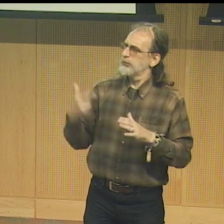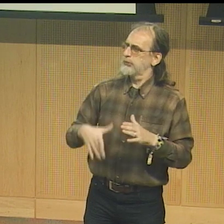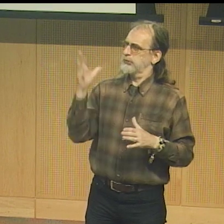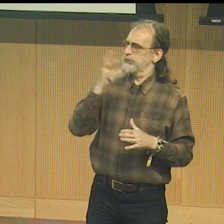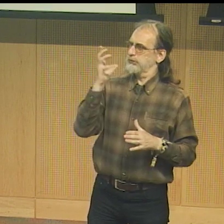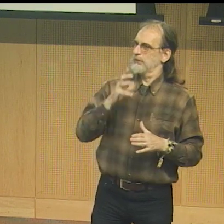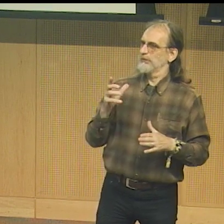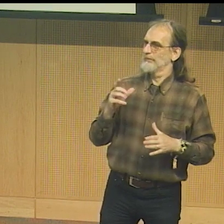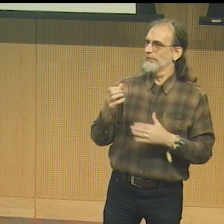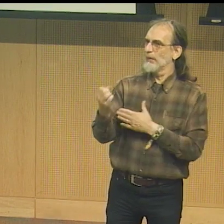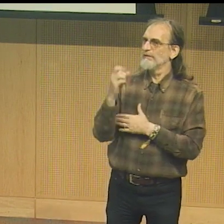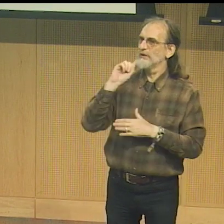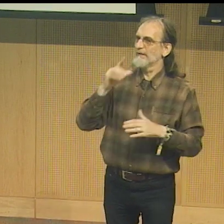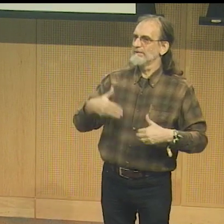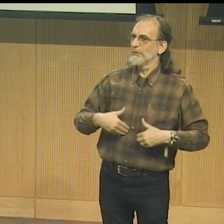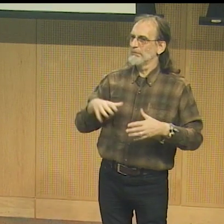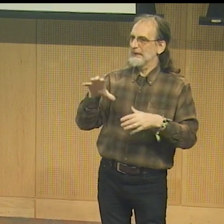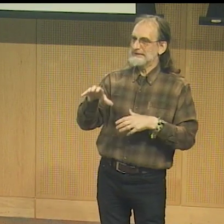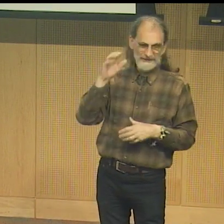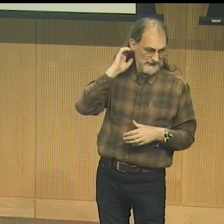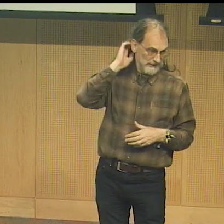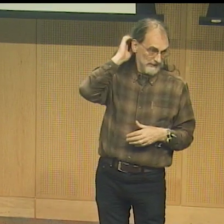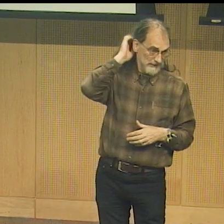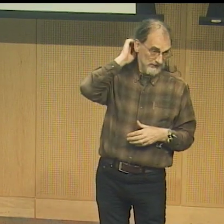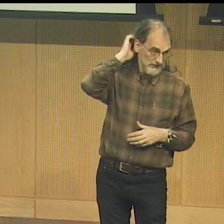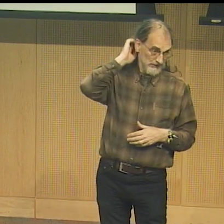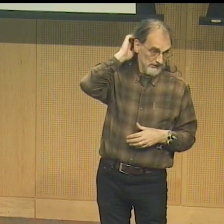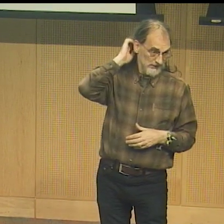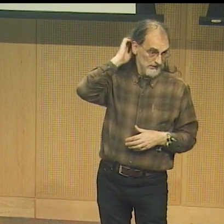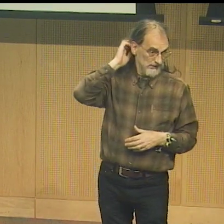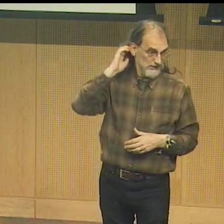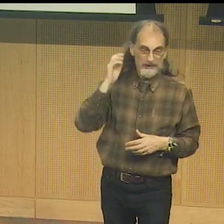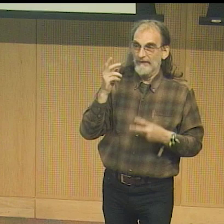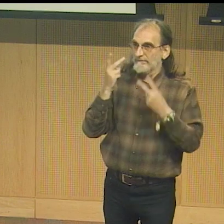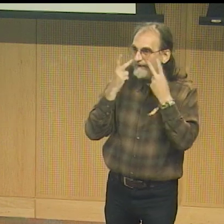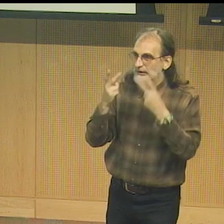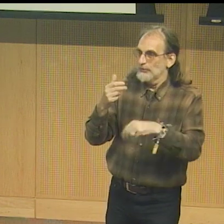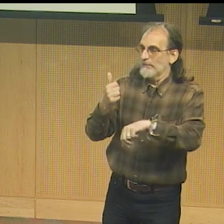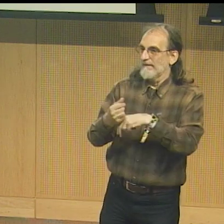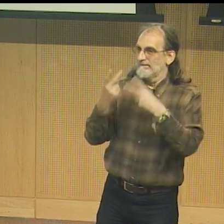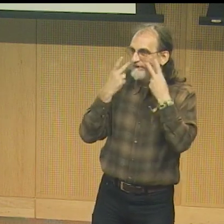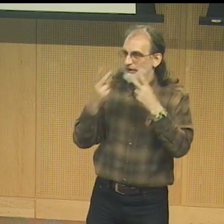that they're willing to let go of their national identity and just become a global citizen.